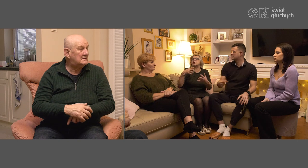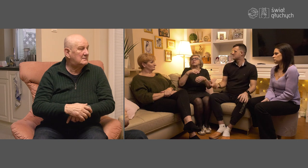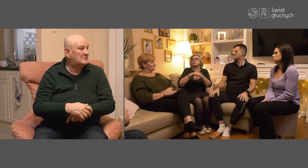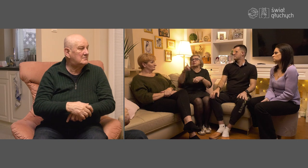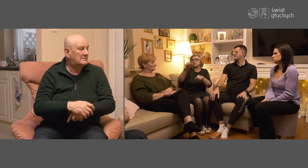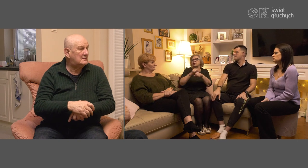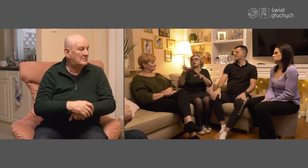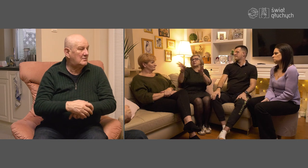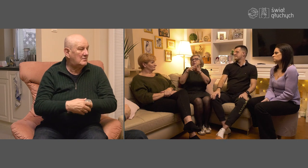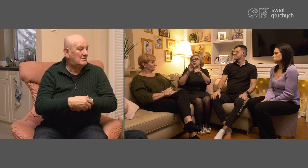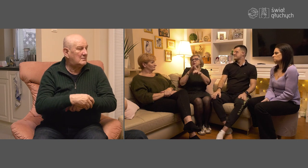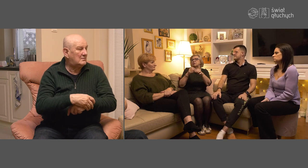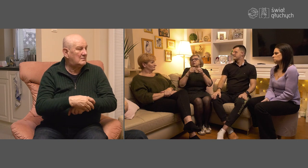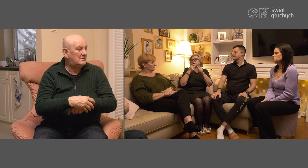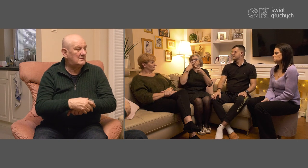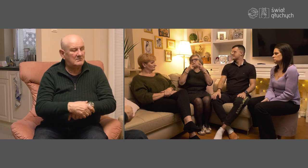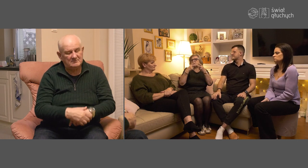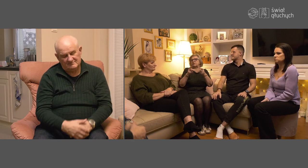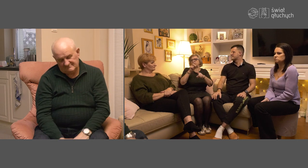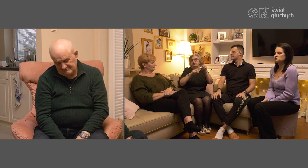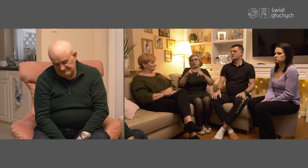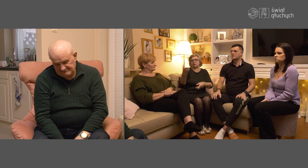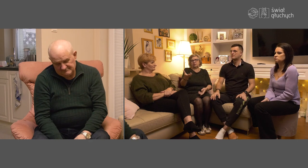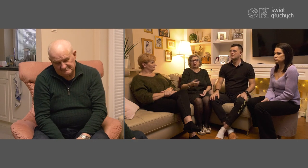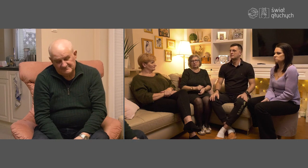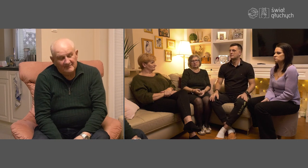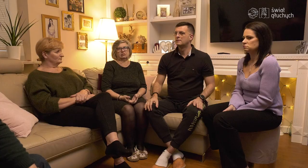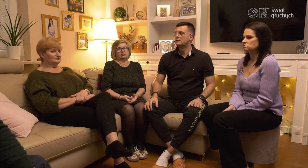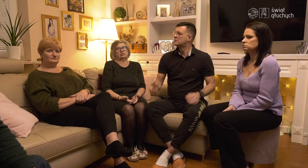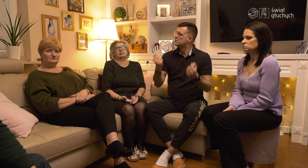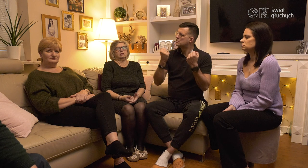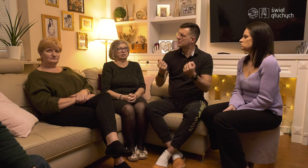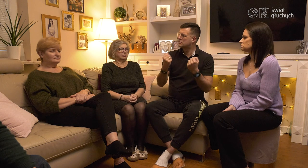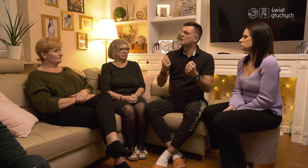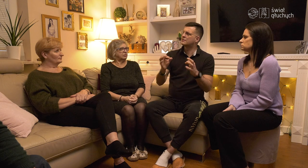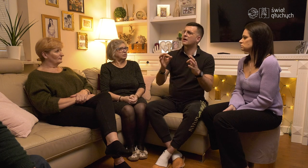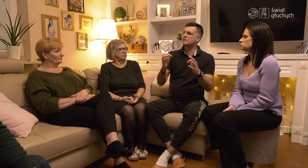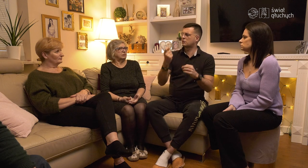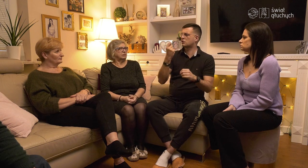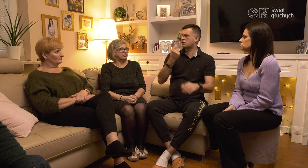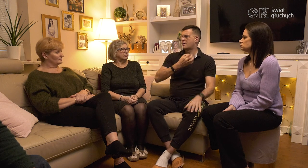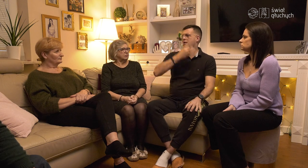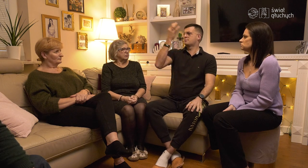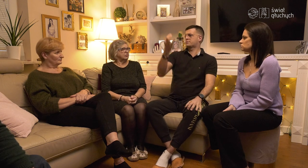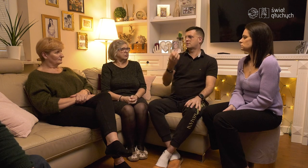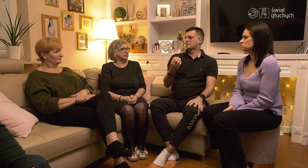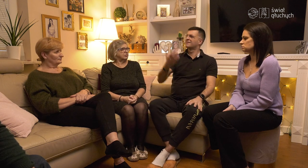[Grażyna]: It often has to ask the interpreter to be present, like you used to do. [Rafał]: It's a hard thing to do. It's a little better now.